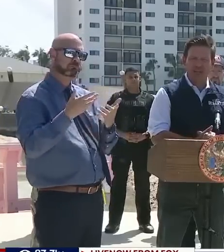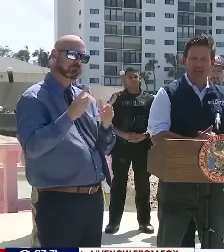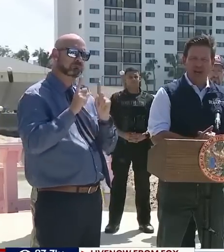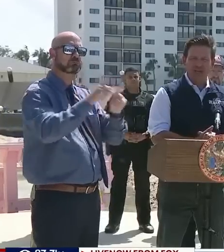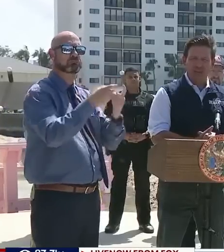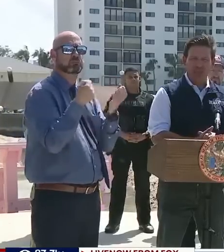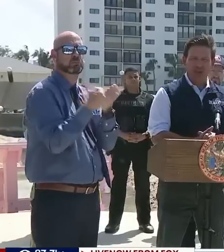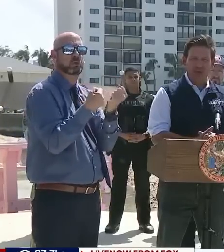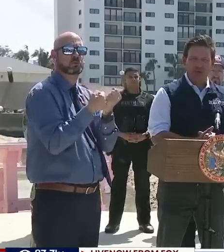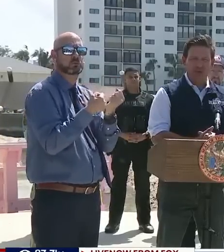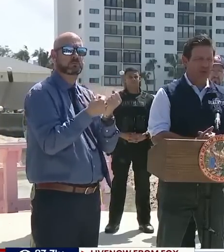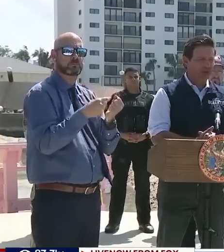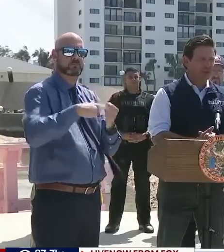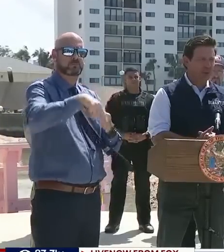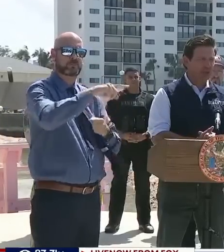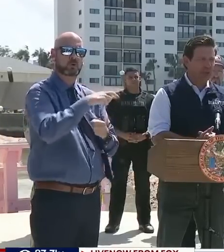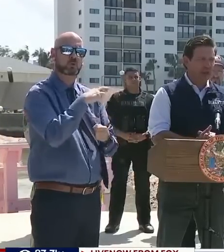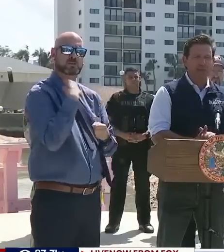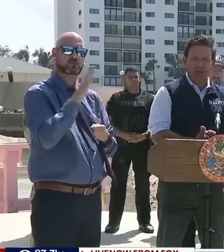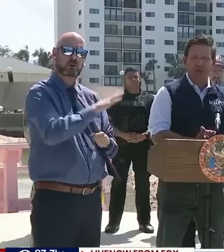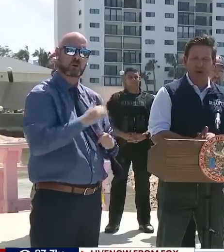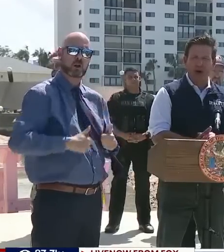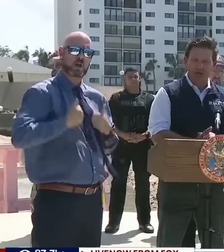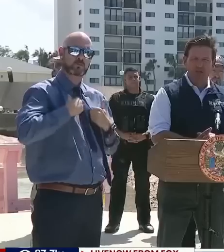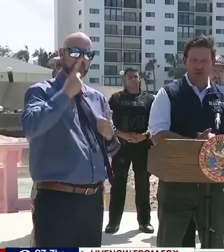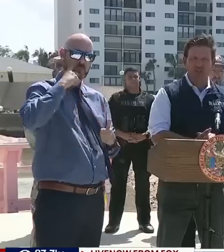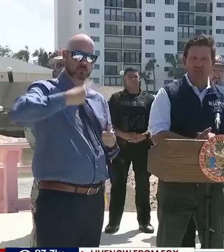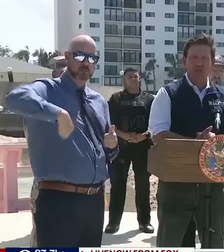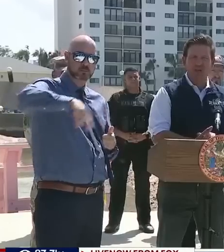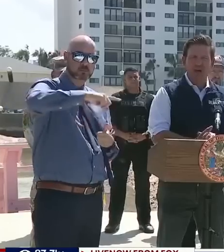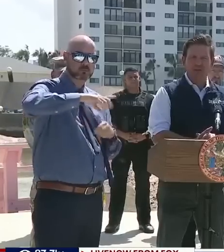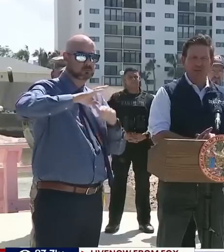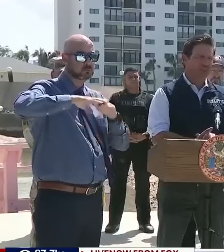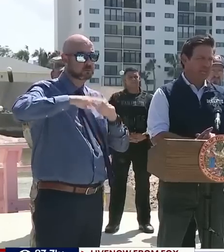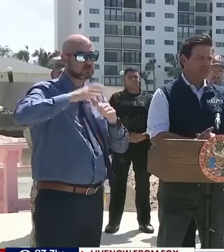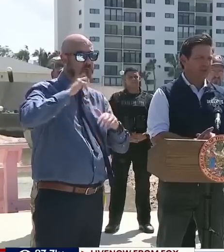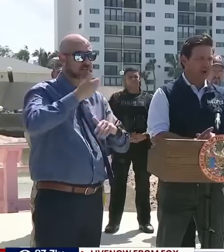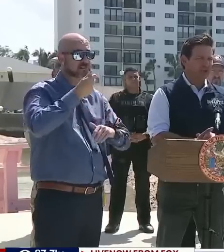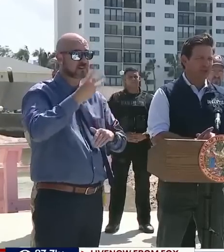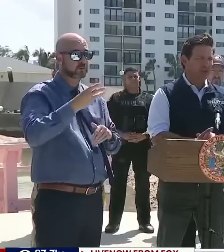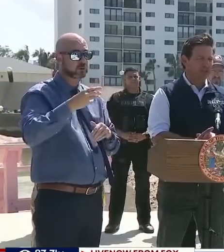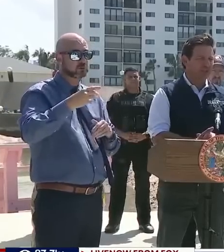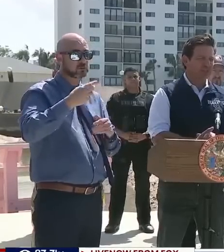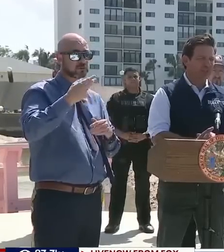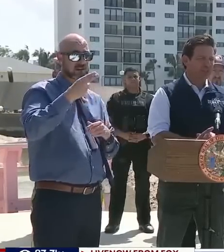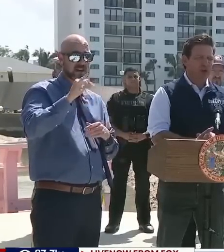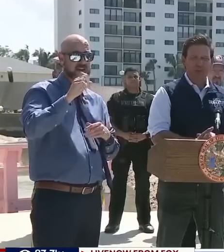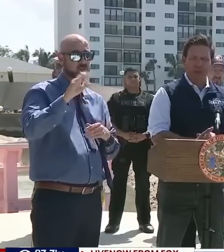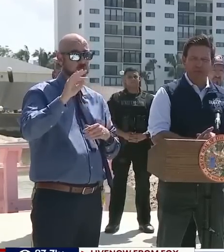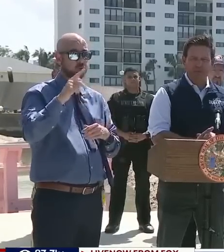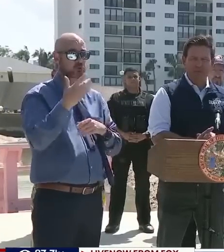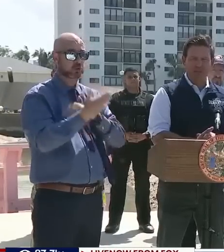they've got families, they've got to worry about at home too And yet they're out there putting themselves